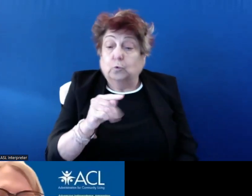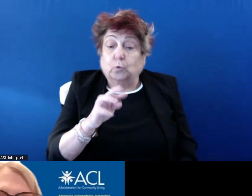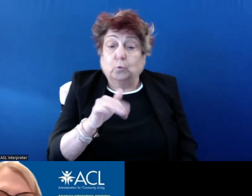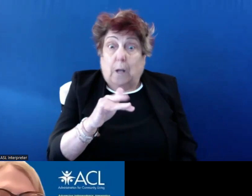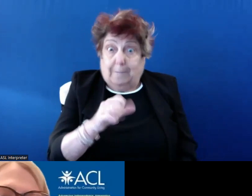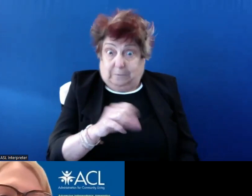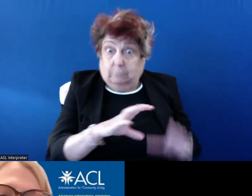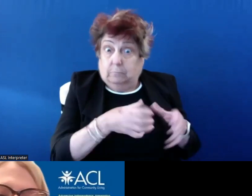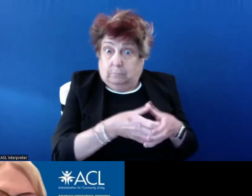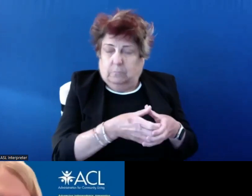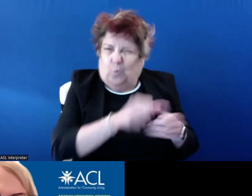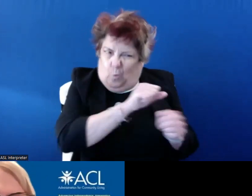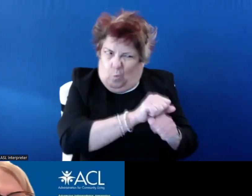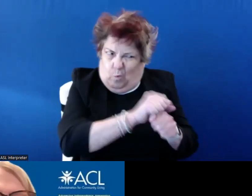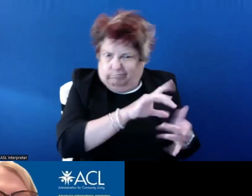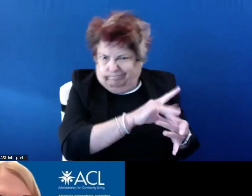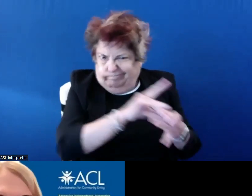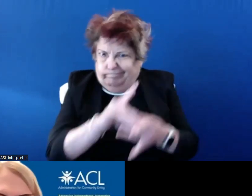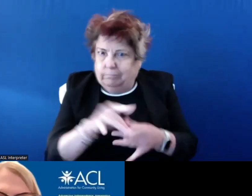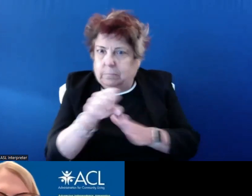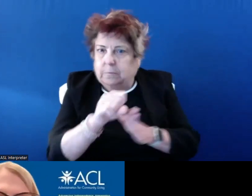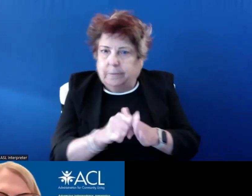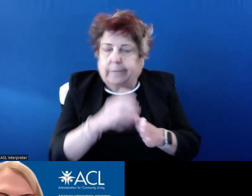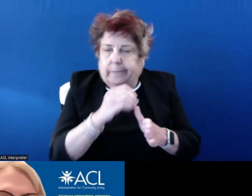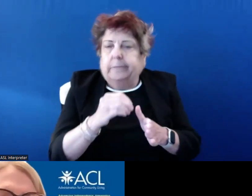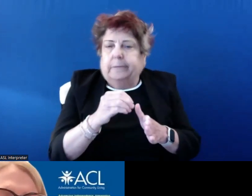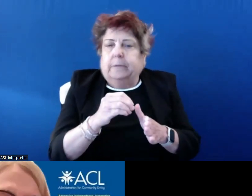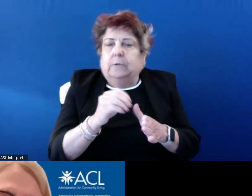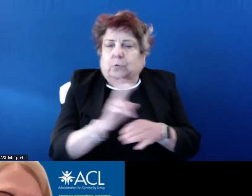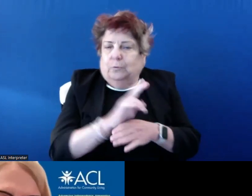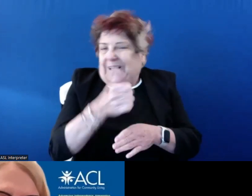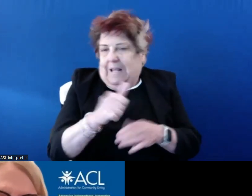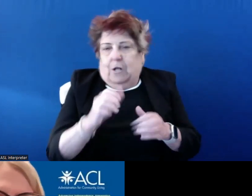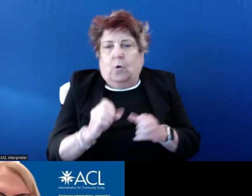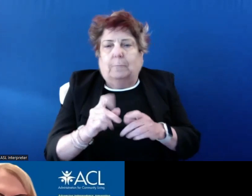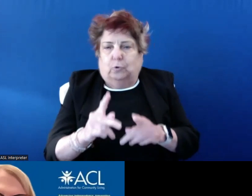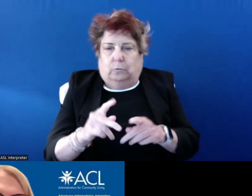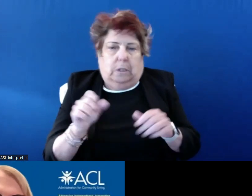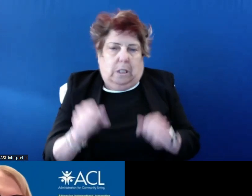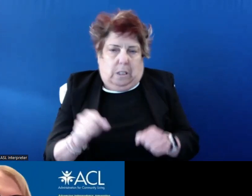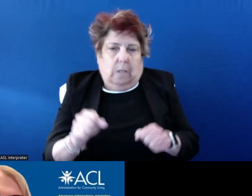and leverage any opportunities there could be. The tribal organizations, also,